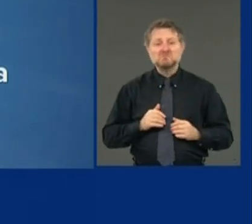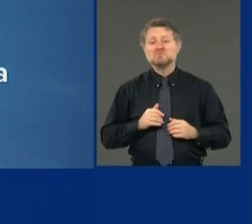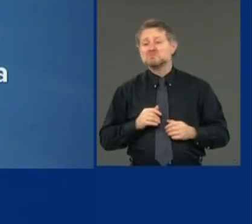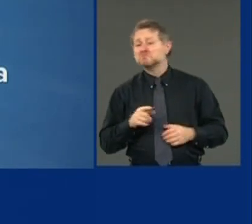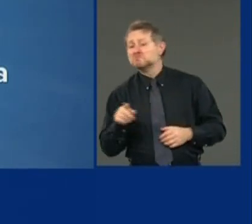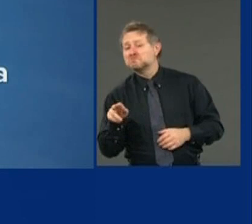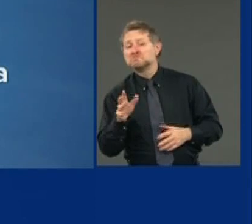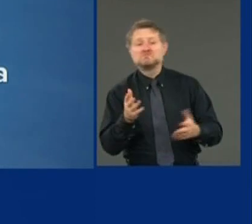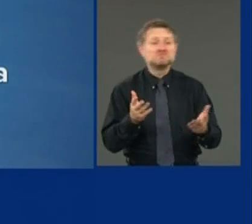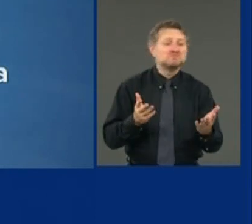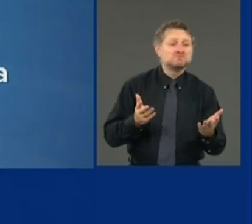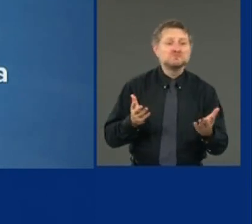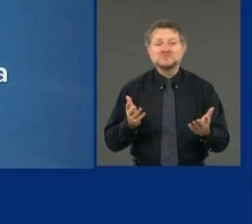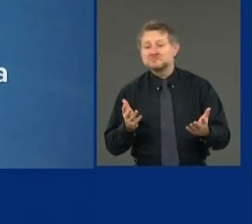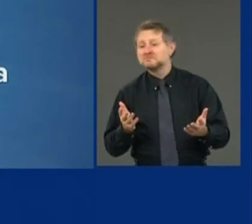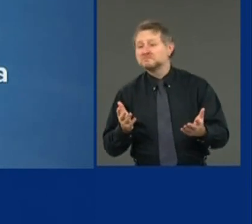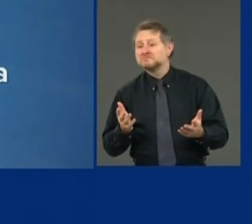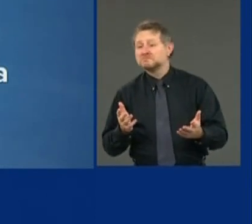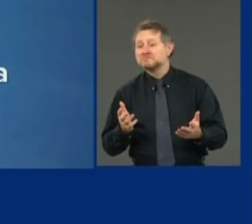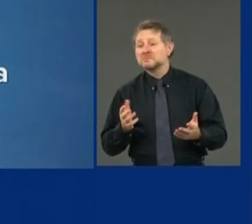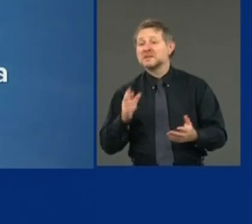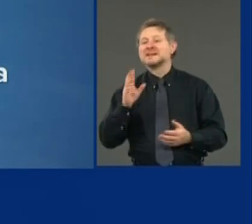I WILL GO WITH 25.